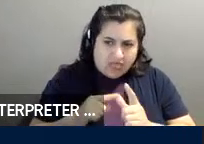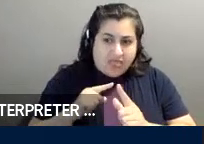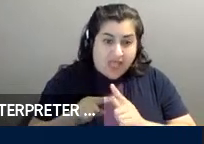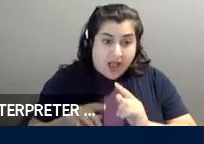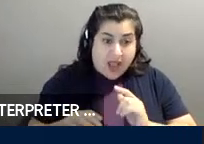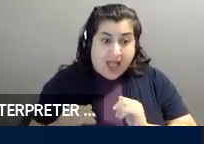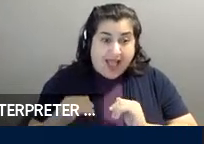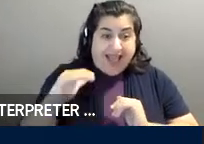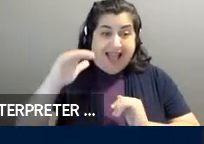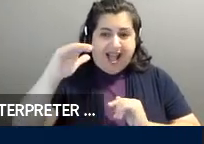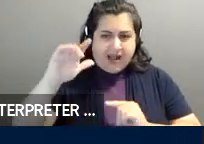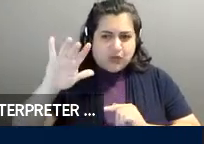a height of 25 inches.